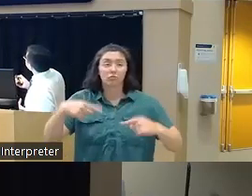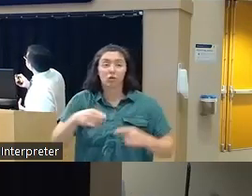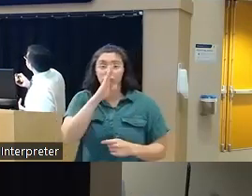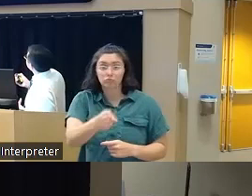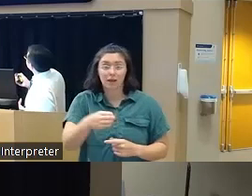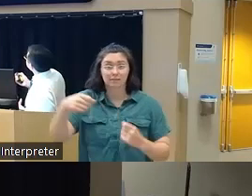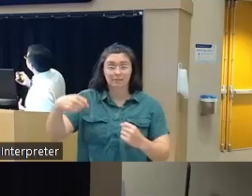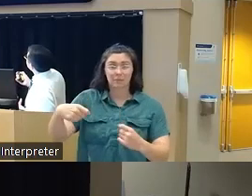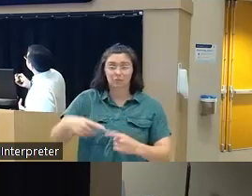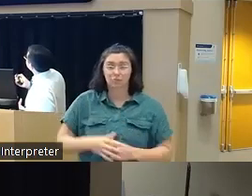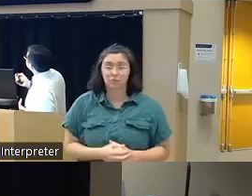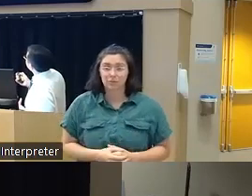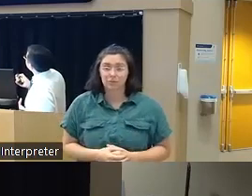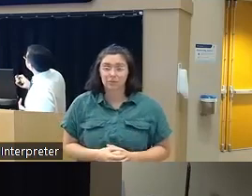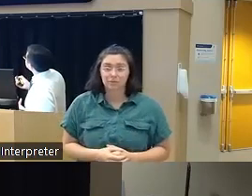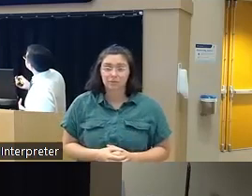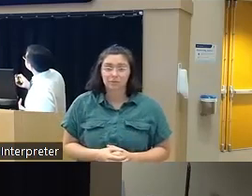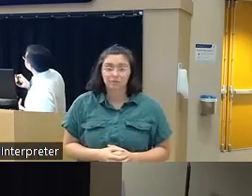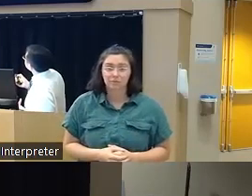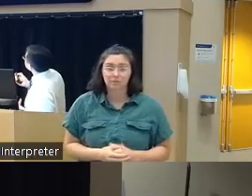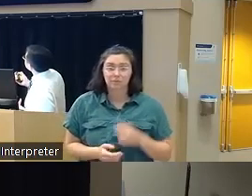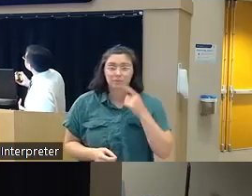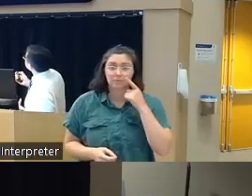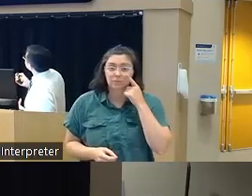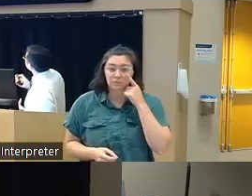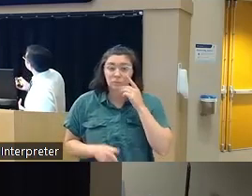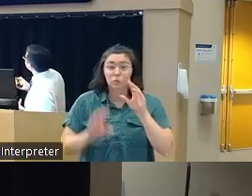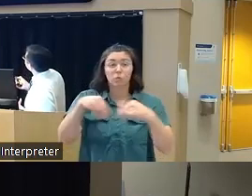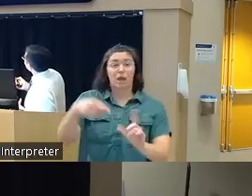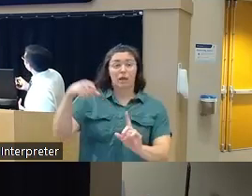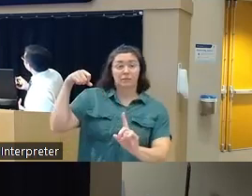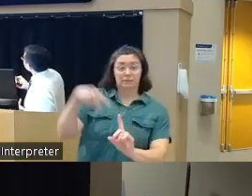you're able to you know provide an anodal stimulation so this would be stimulatory or